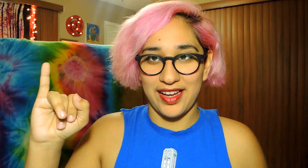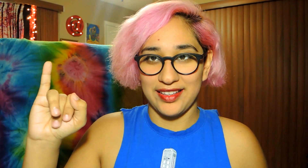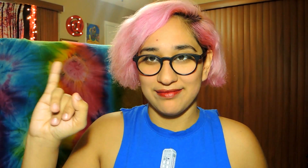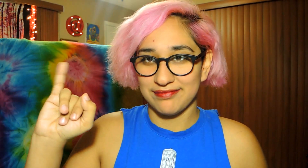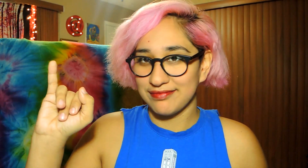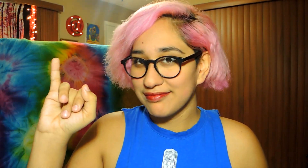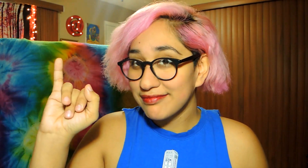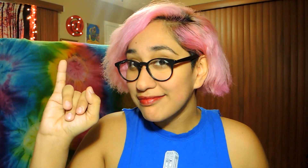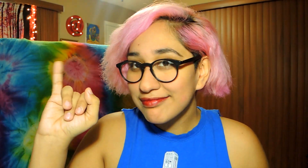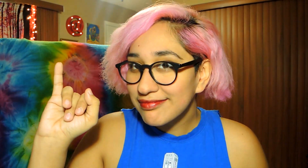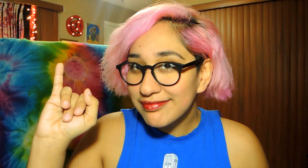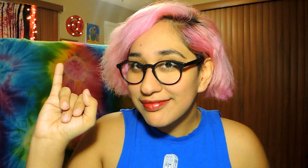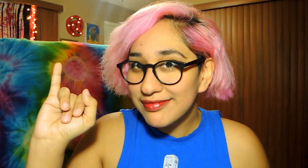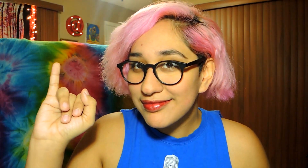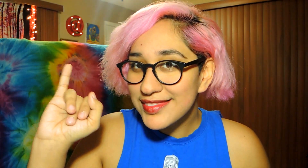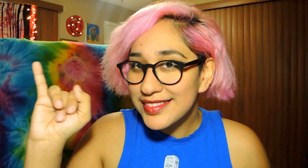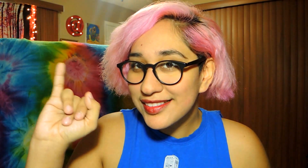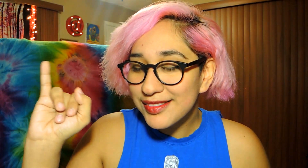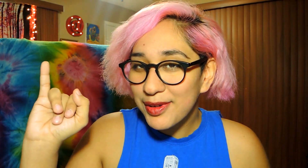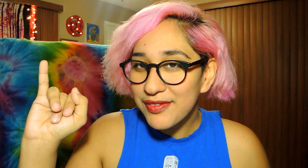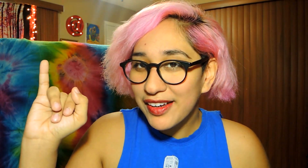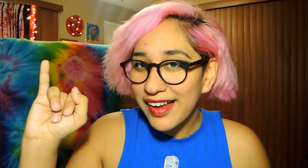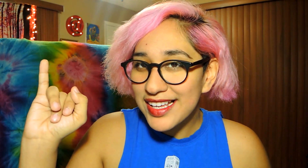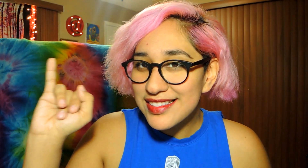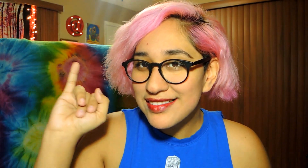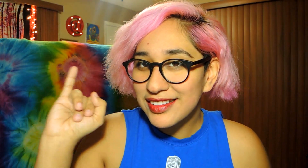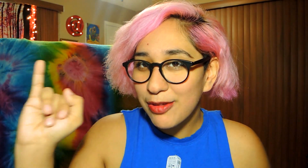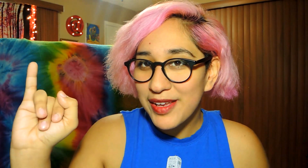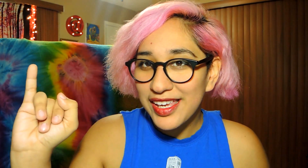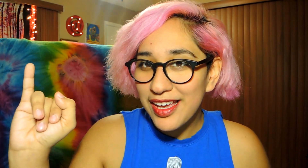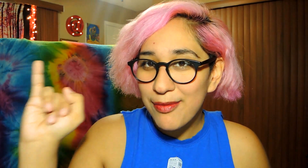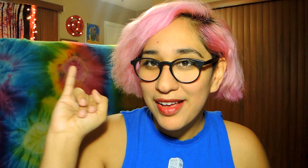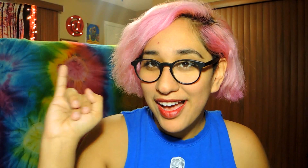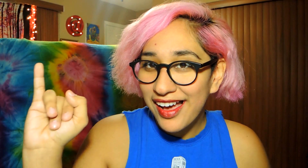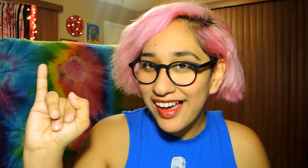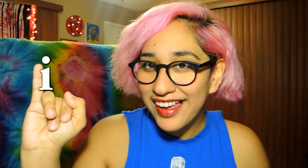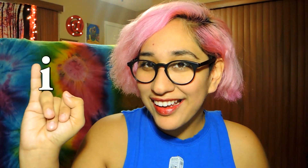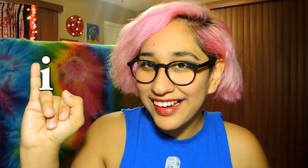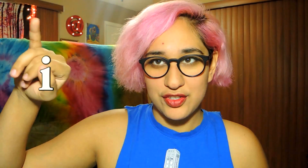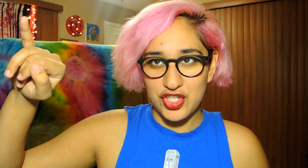"I"... It's one finger, guys! Little pinky up, "I"!